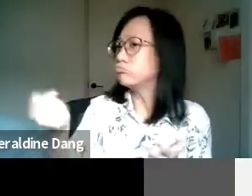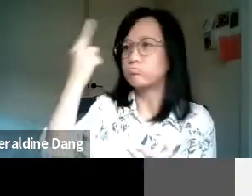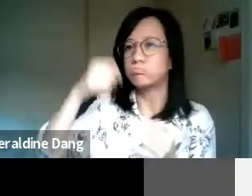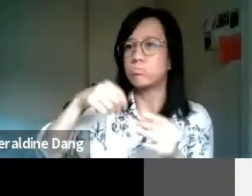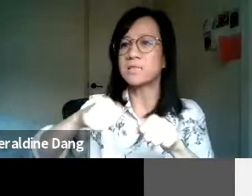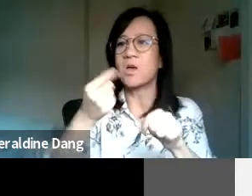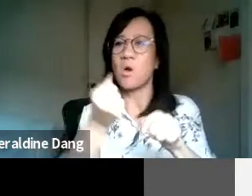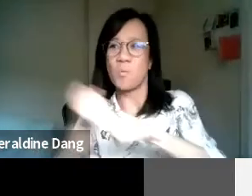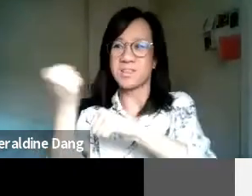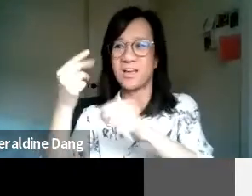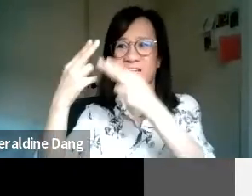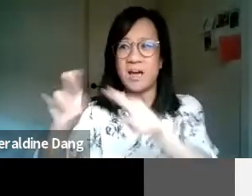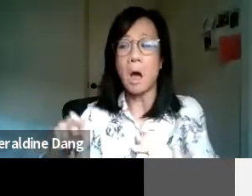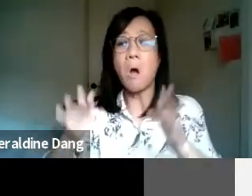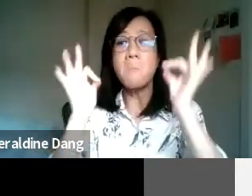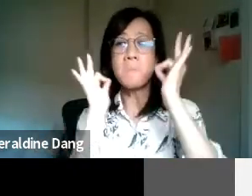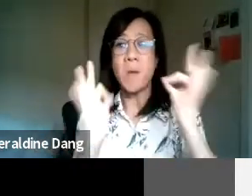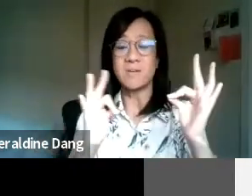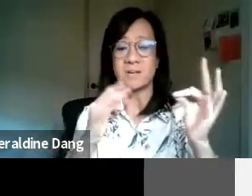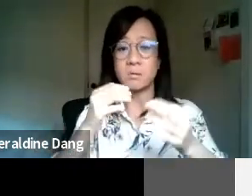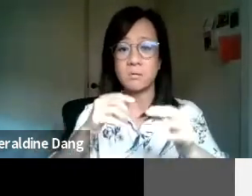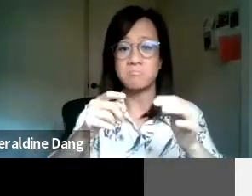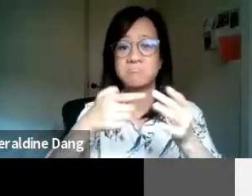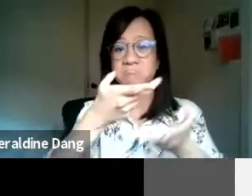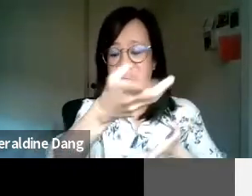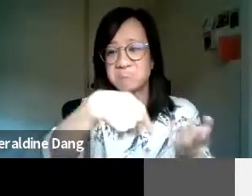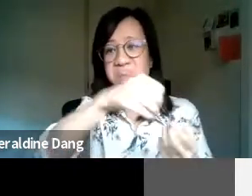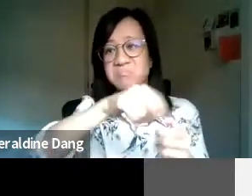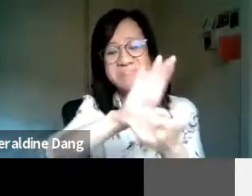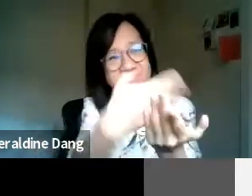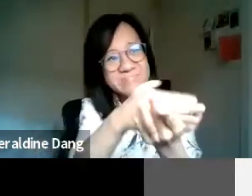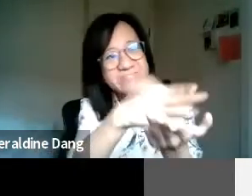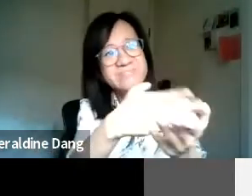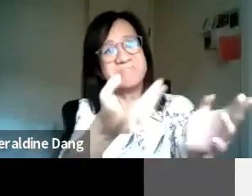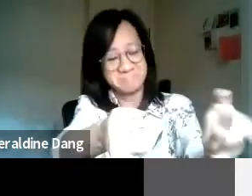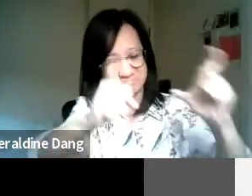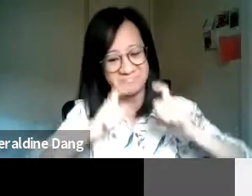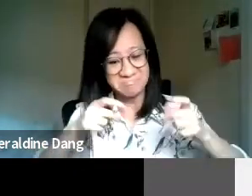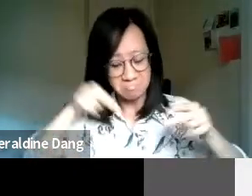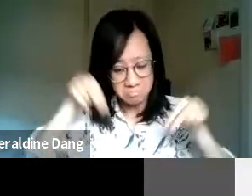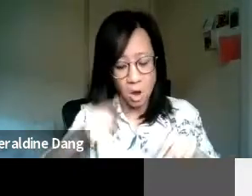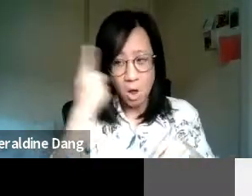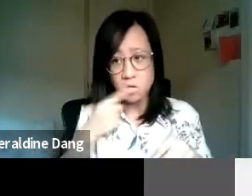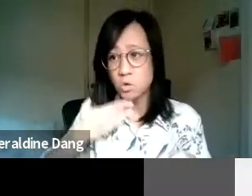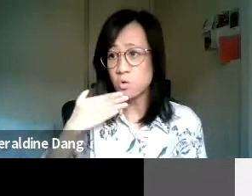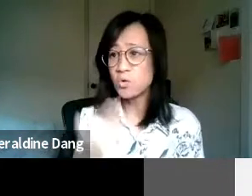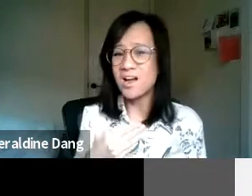were wondering if we wouldn't like each other's food but we found something we liked.